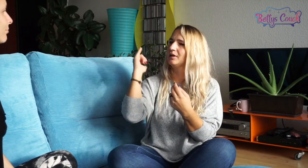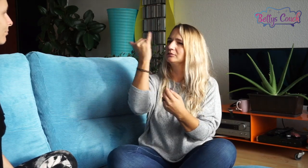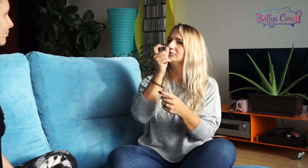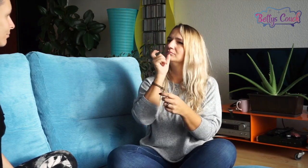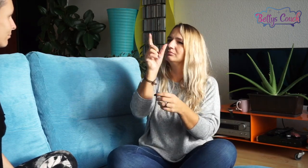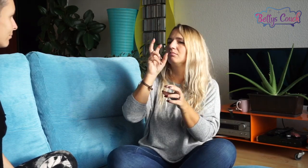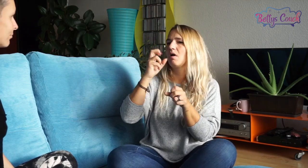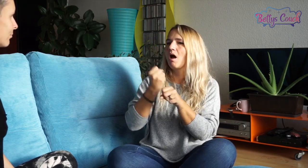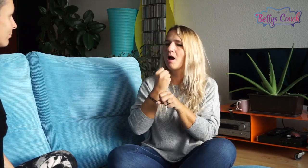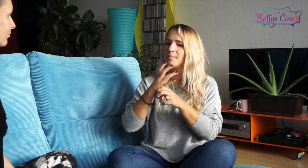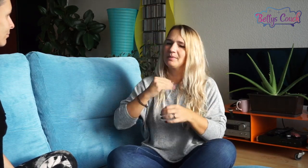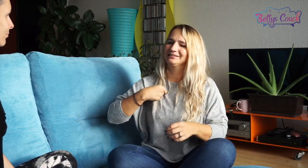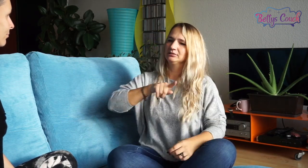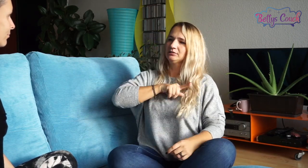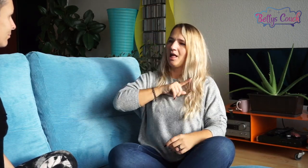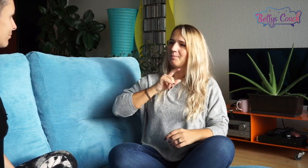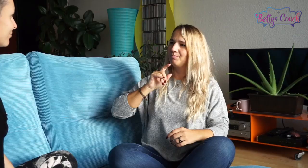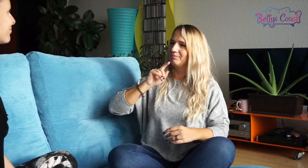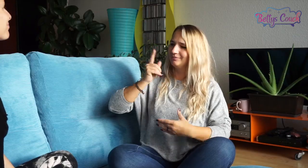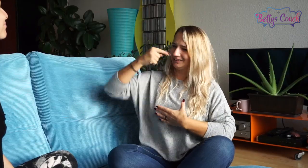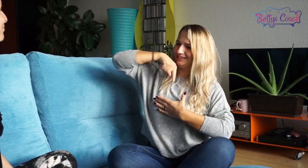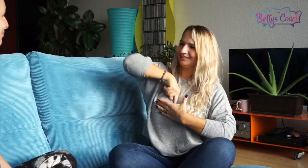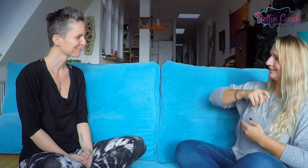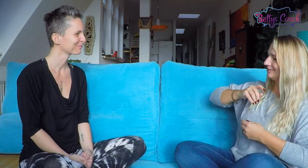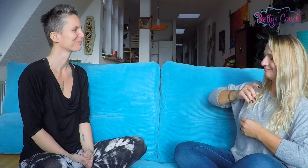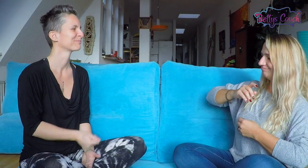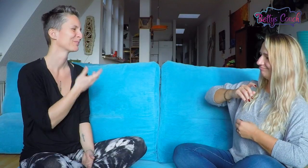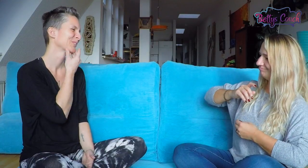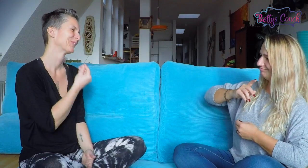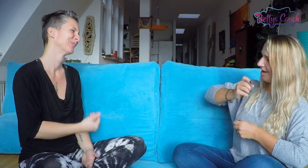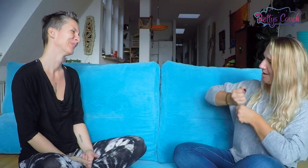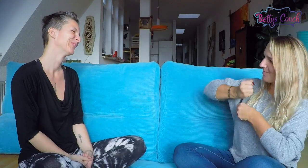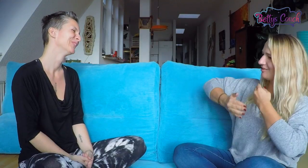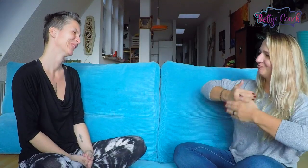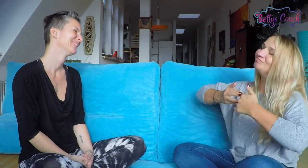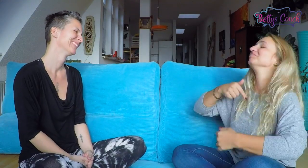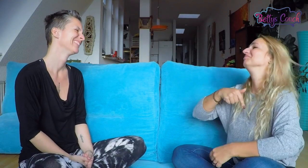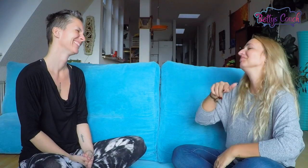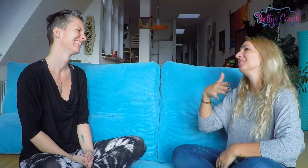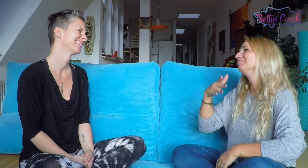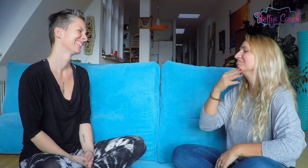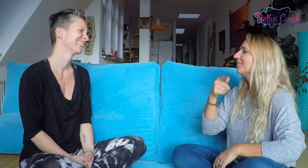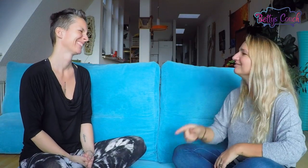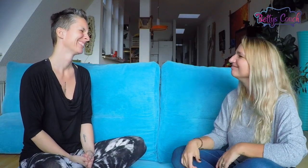Traveling means working on yourself Betty: How nice.